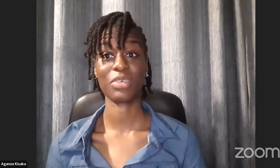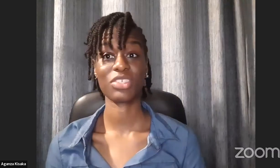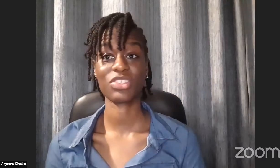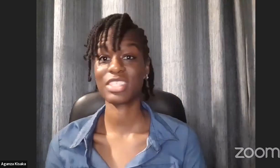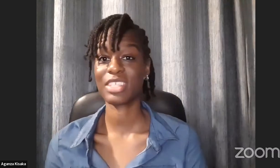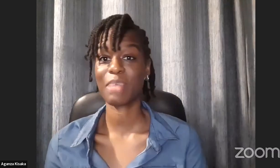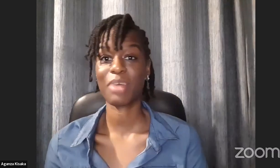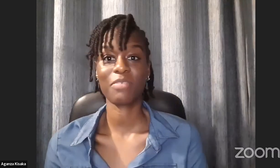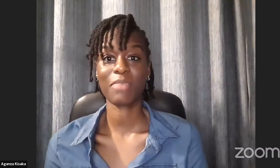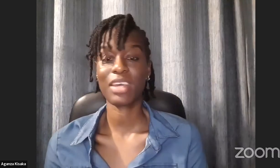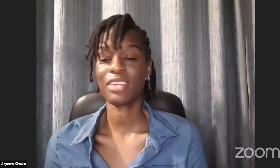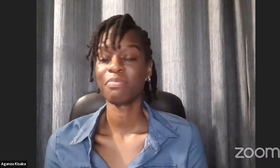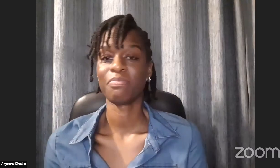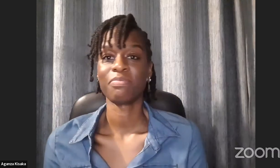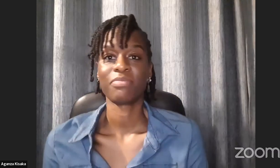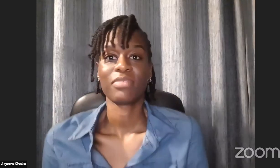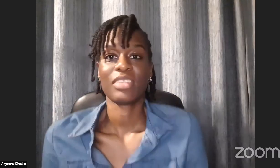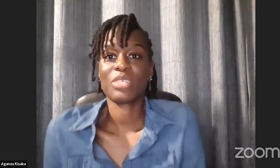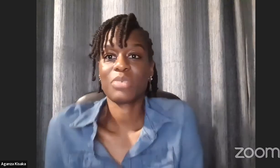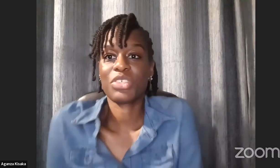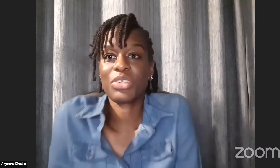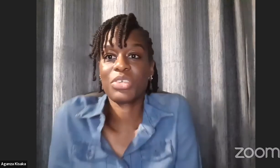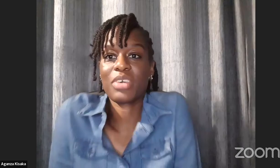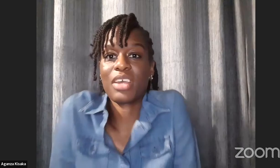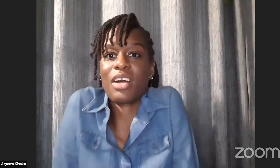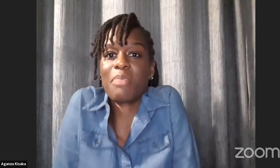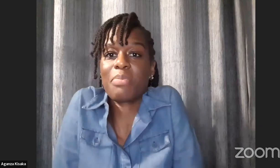Once you just step out of bed, this is what you're doing up